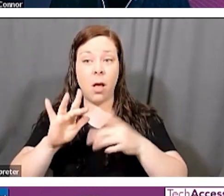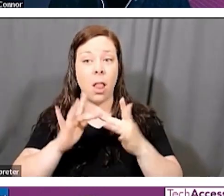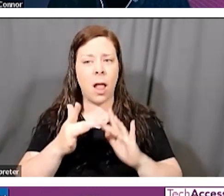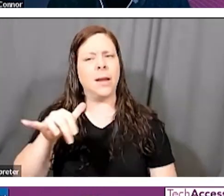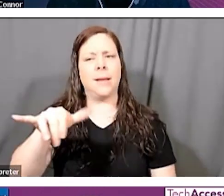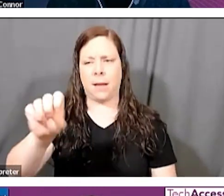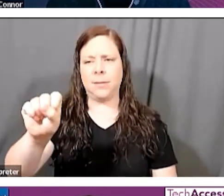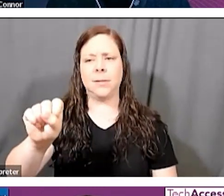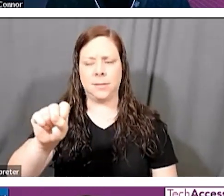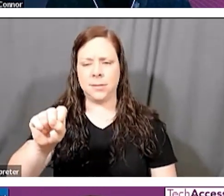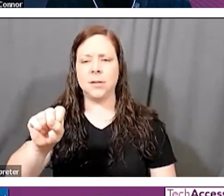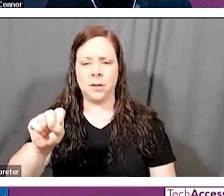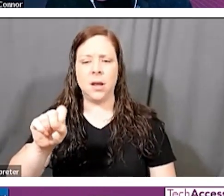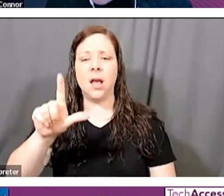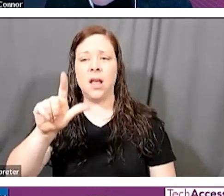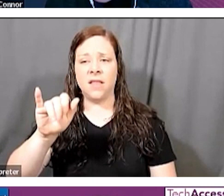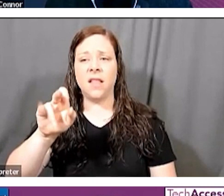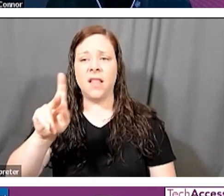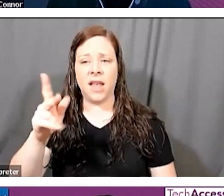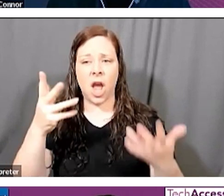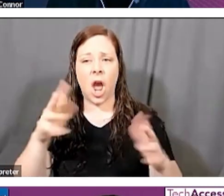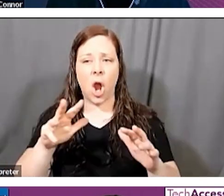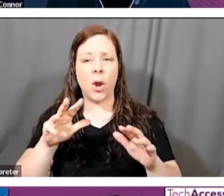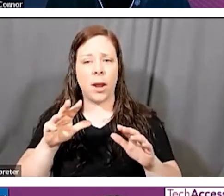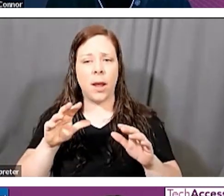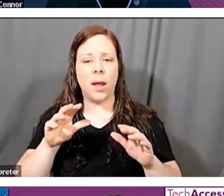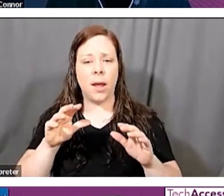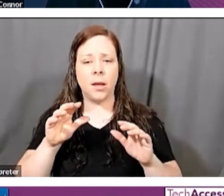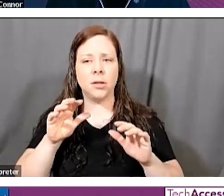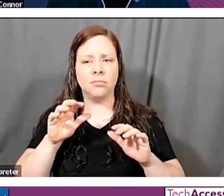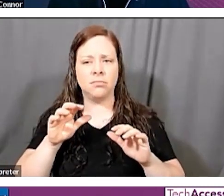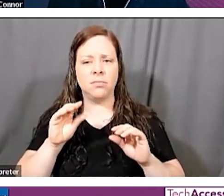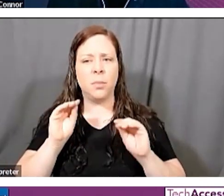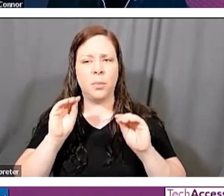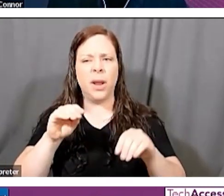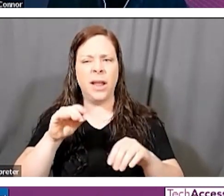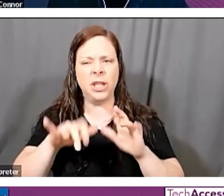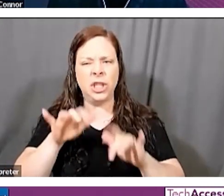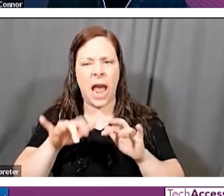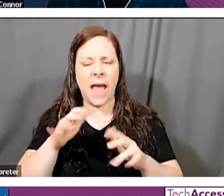The link to those slides has been put in chat a couple times. I will drop it in again right now